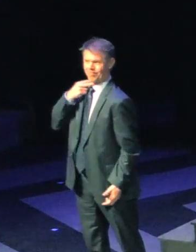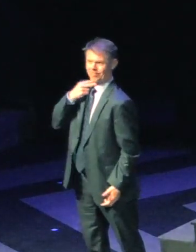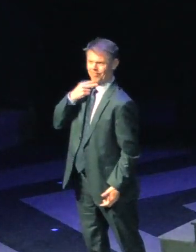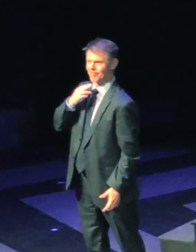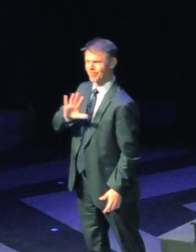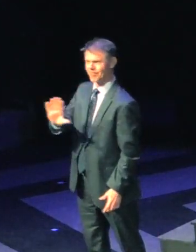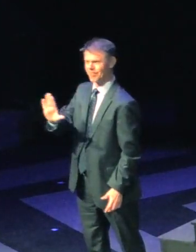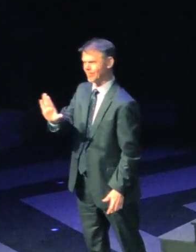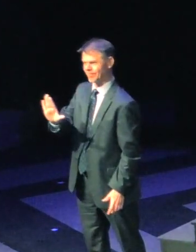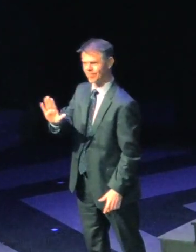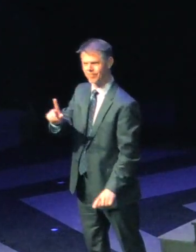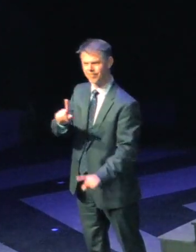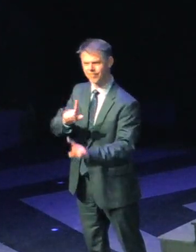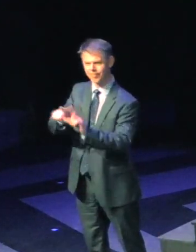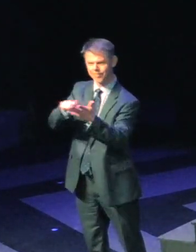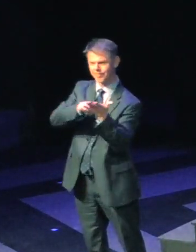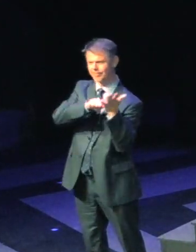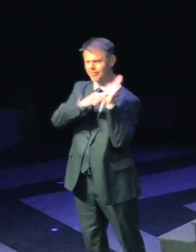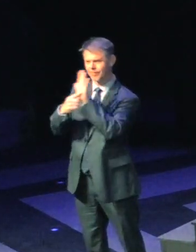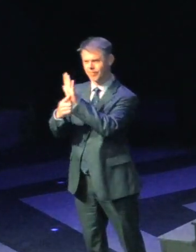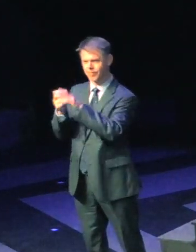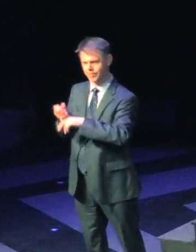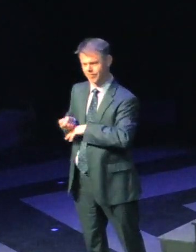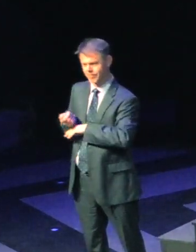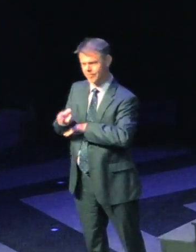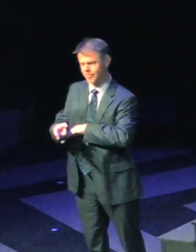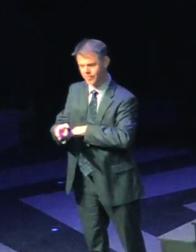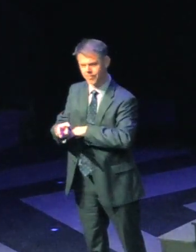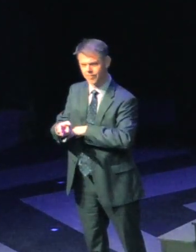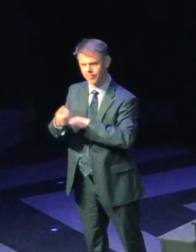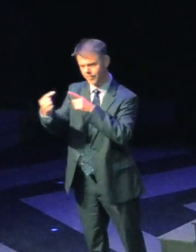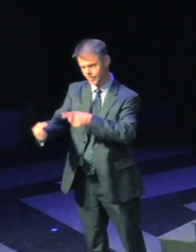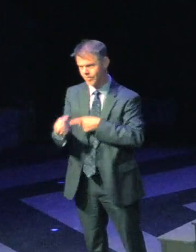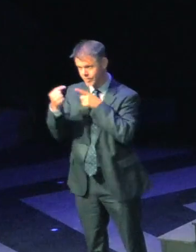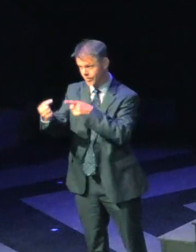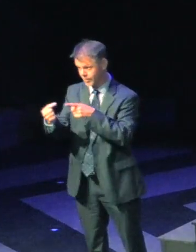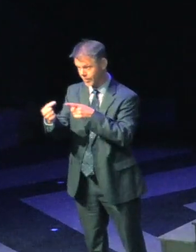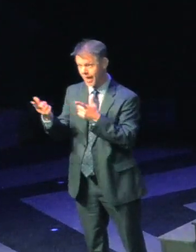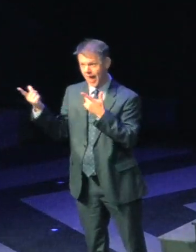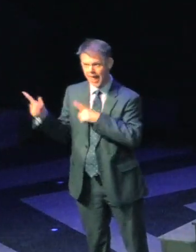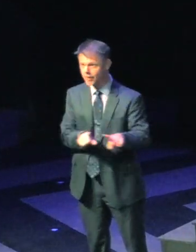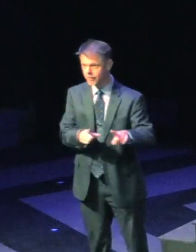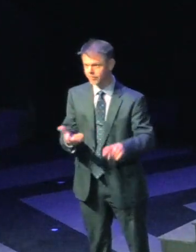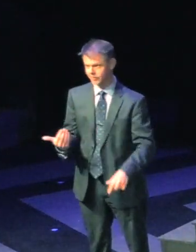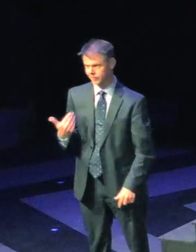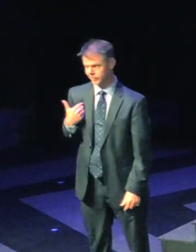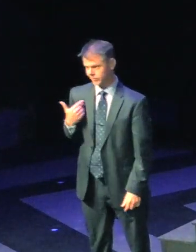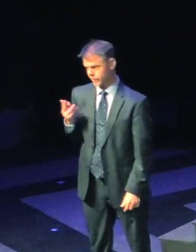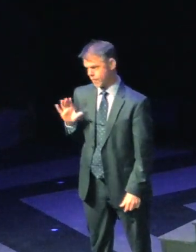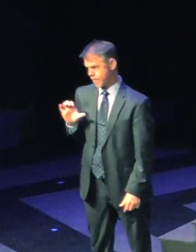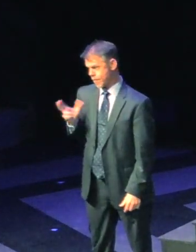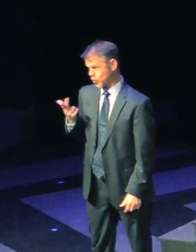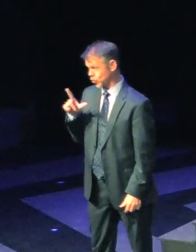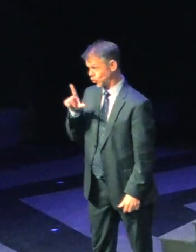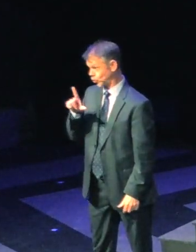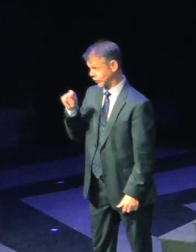symbol of triumph over adversity. In March of 2020 I was walking my dog to the mailbox and all of